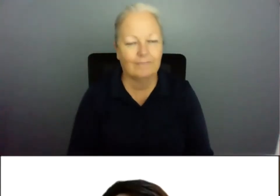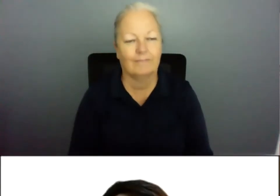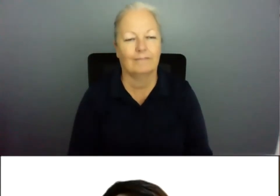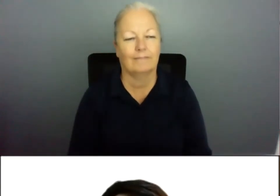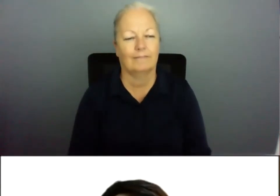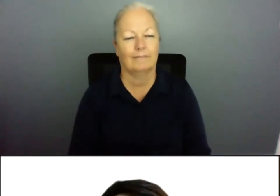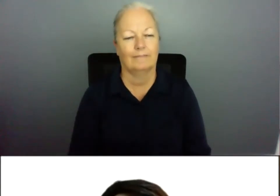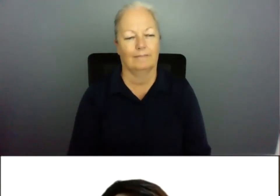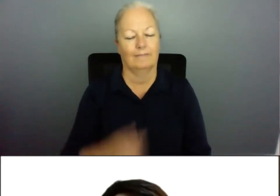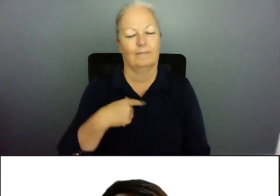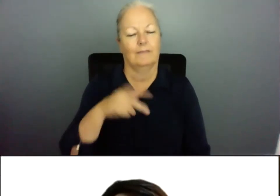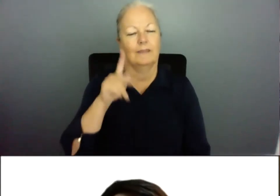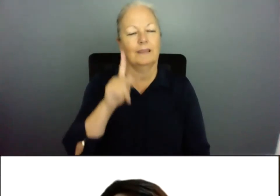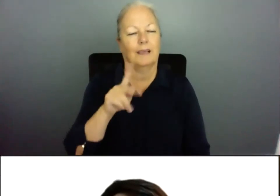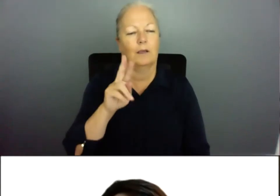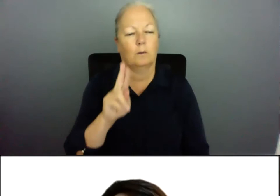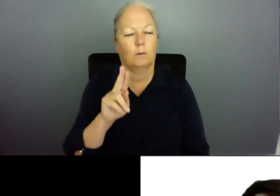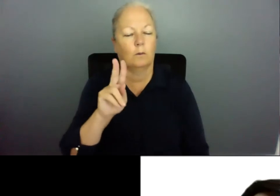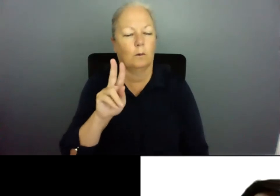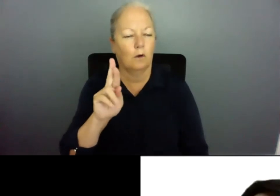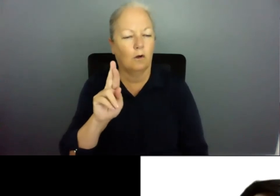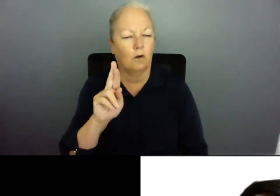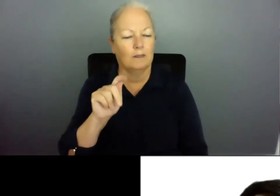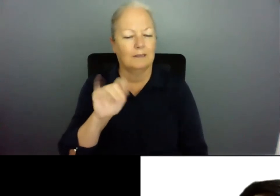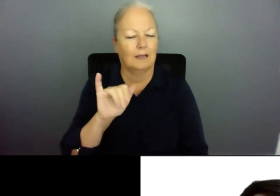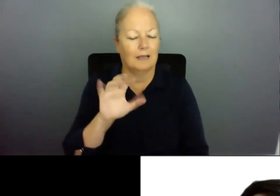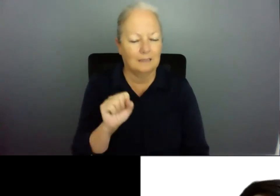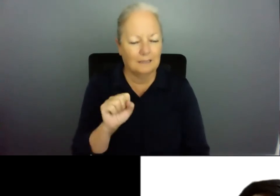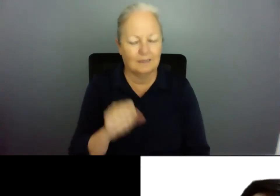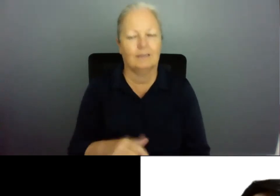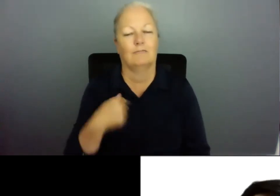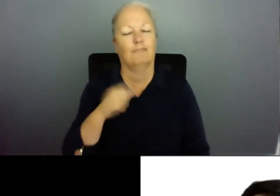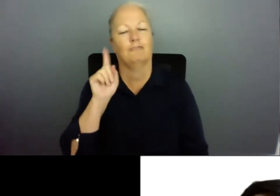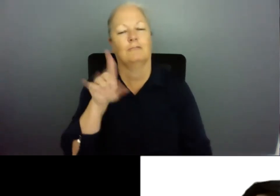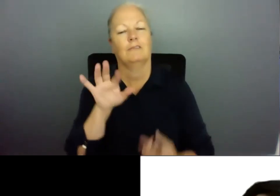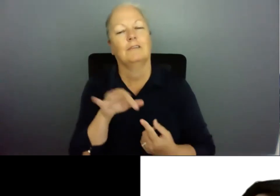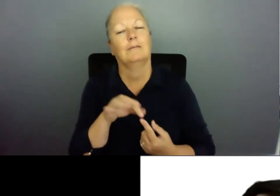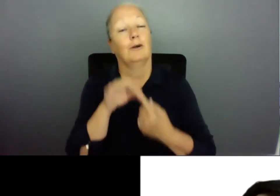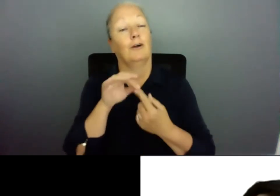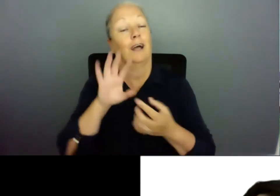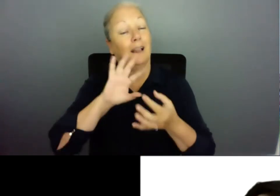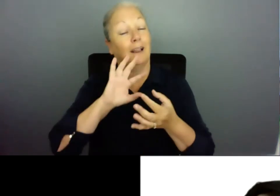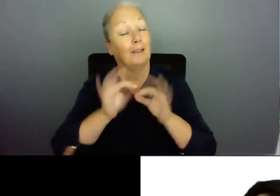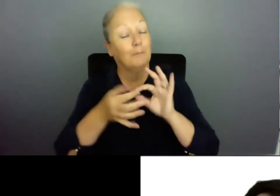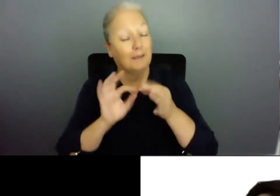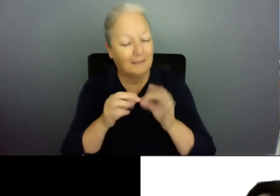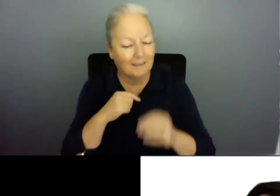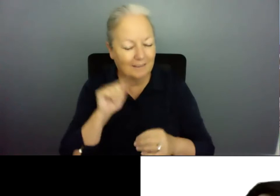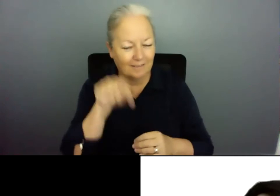a special olympics athlete from an athlete leader from hong kong i am the special olympics sergeant